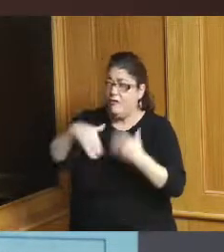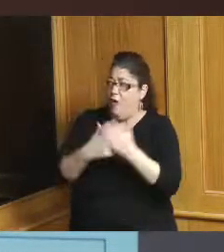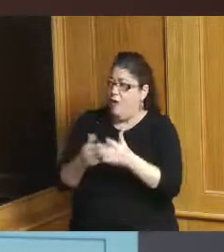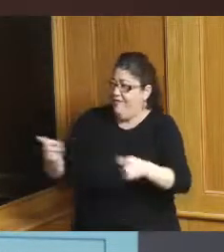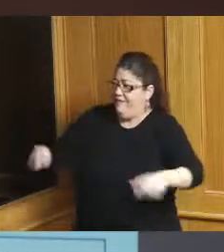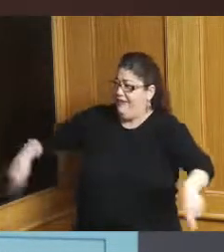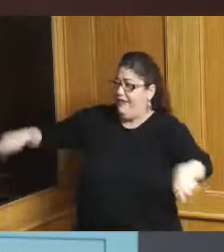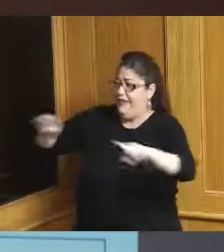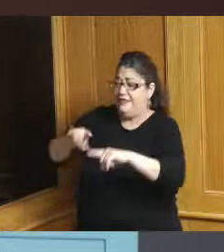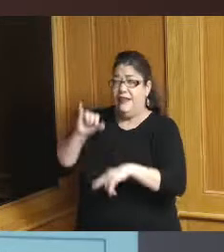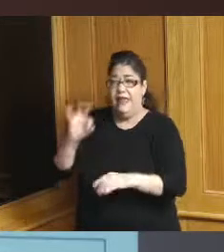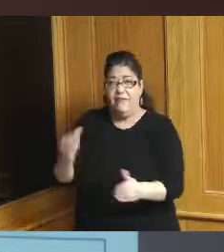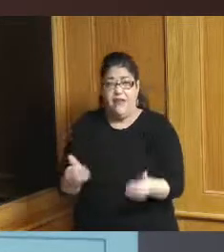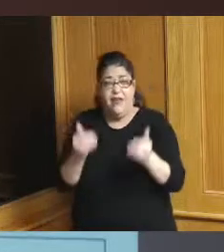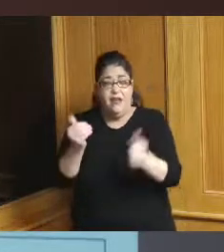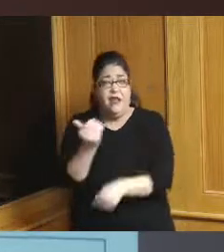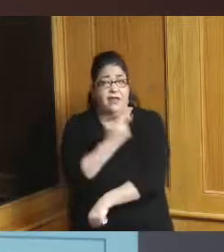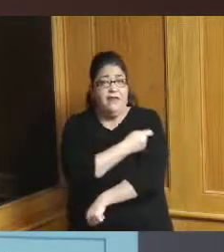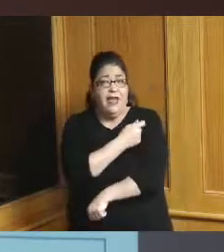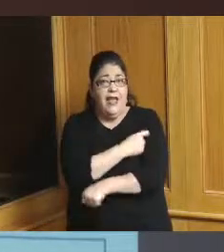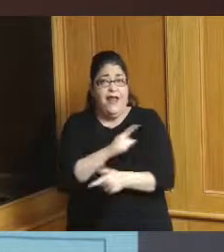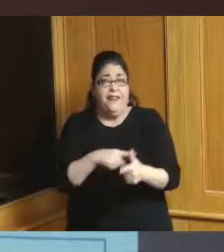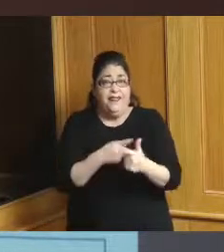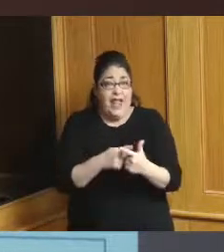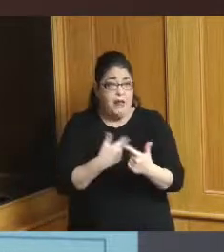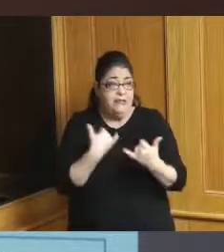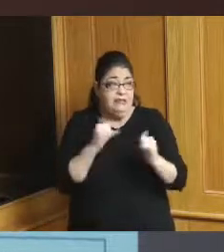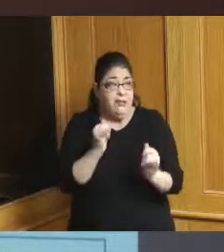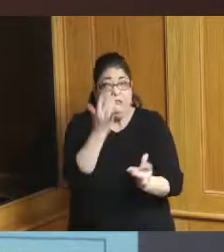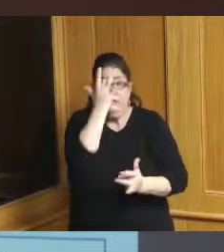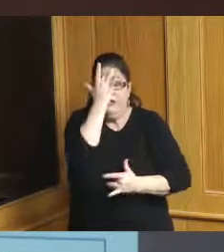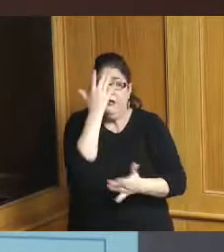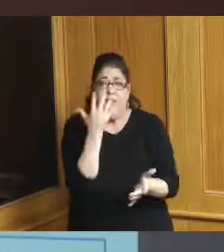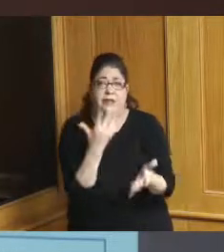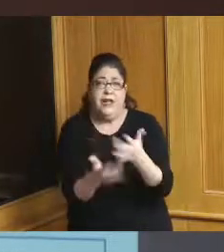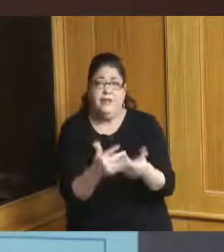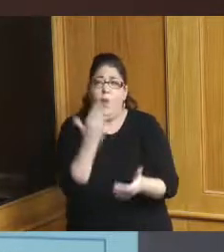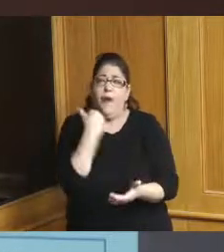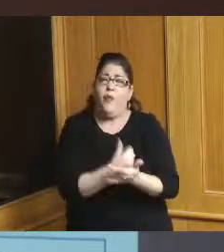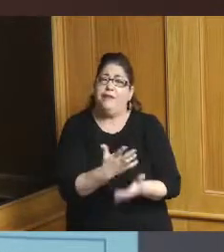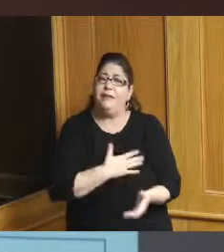going to get the vaccine and I'm going to get sick anyway why wait waste my time it takes that risk